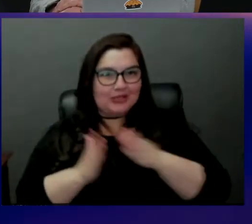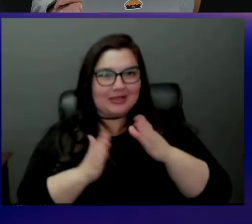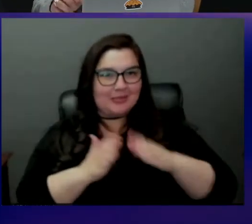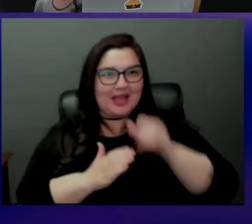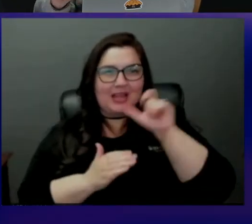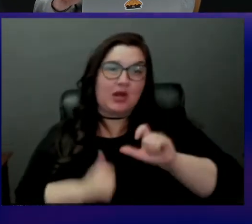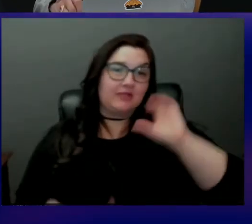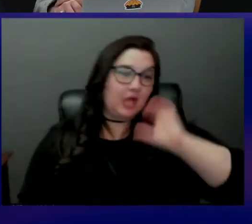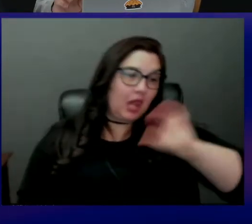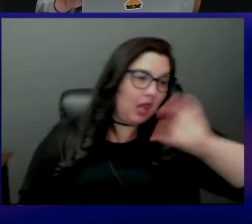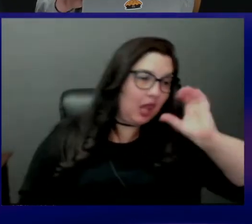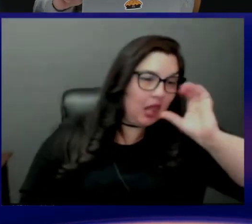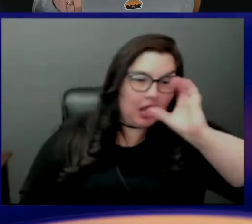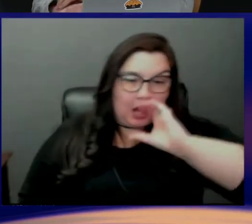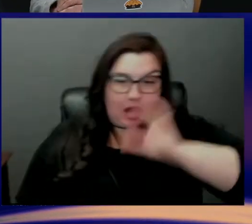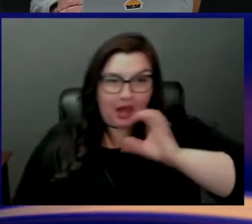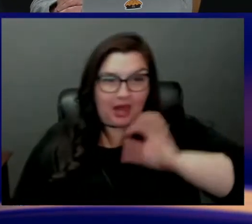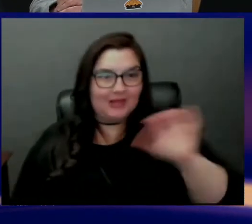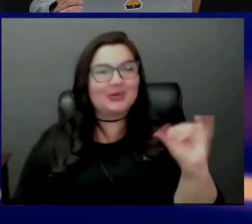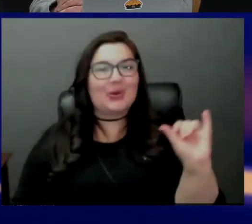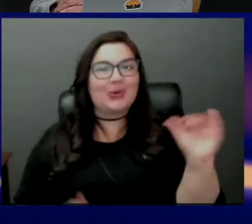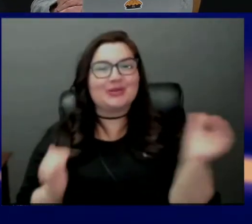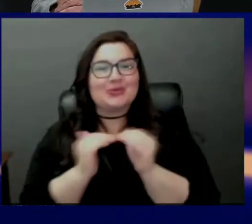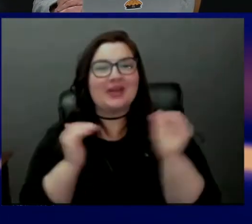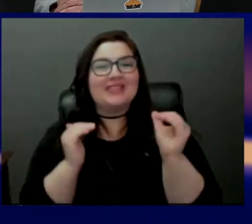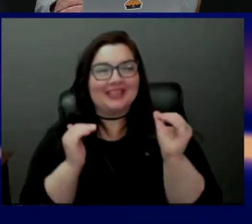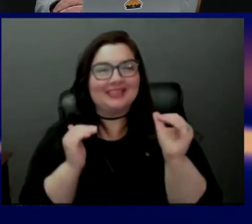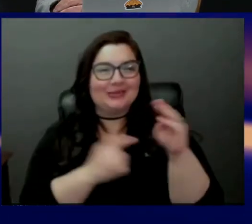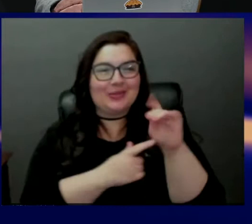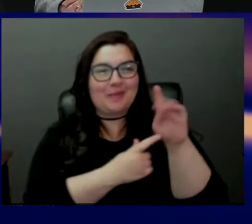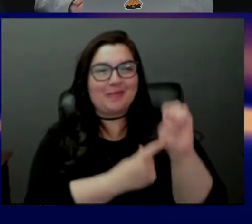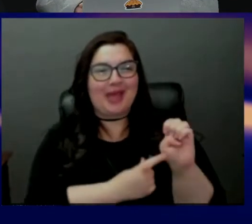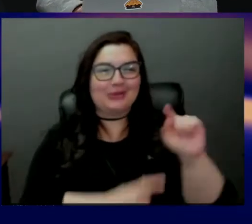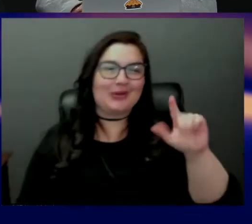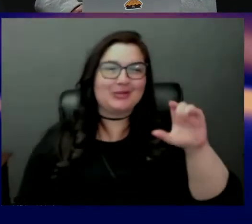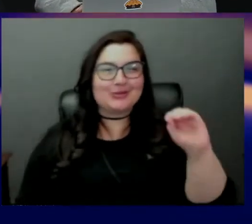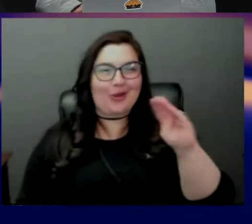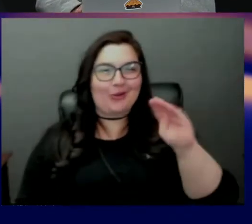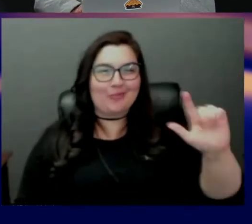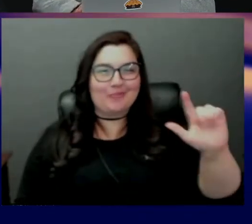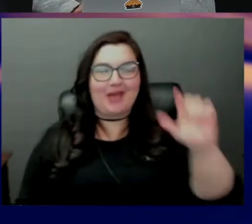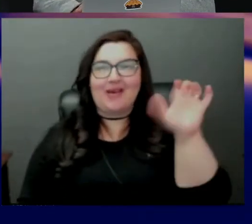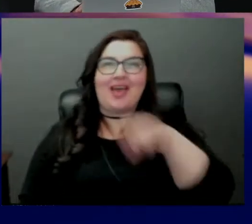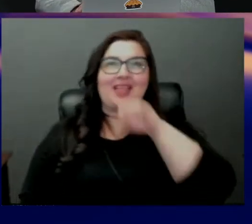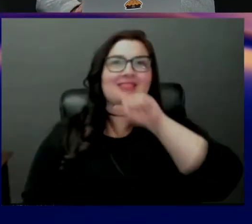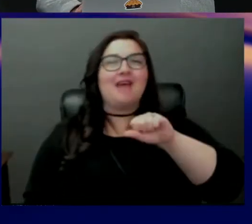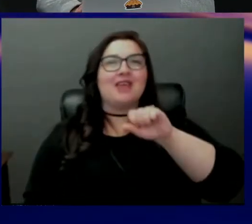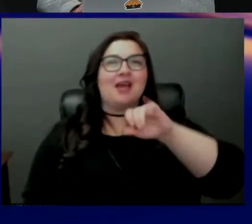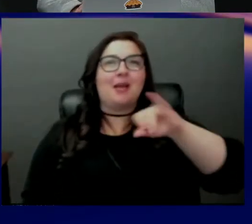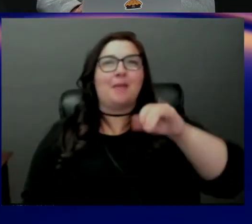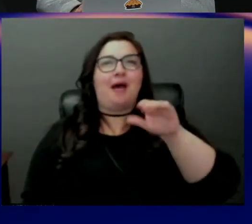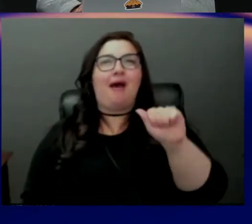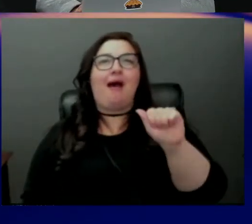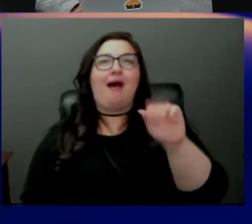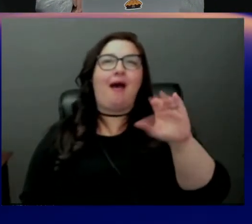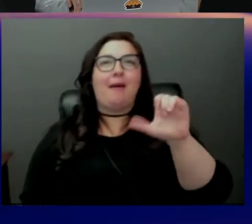It's equivalent to the blue menu on Taco Bell. [AM] Love it, I love it, get me a Baja Blast, sign me up for this storage badge,